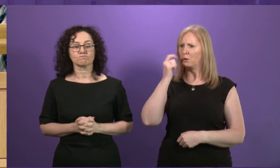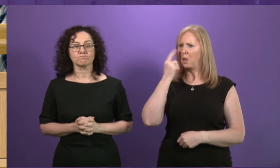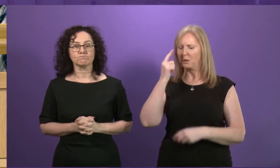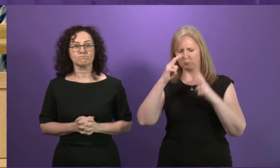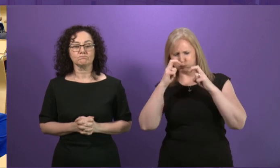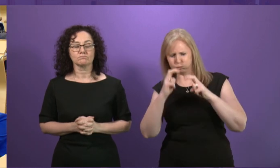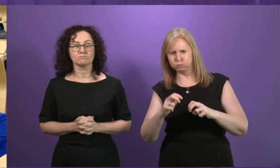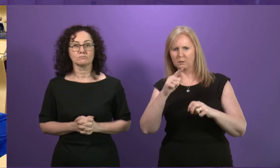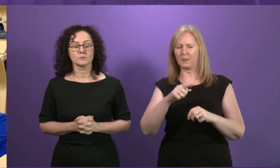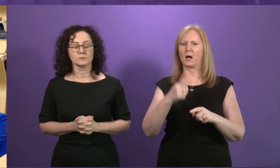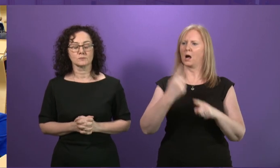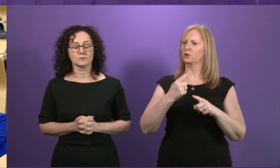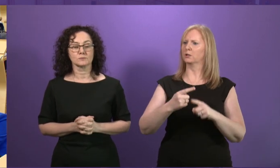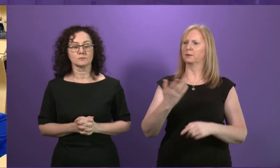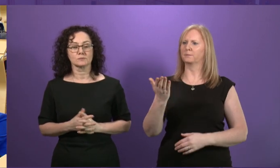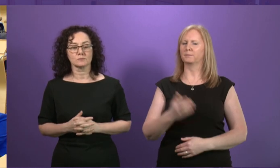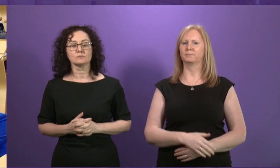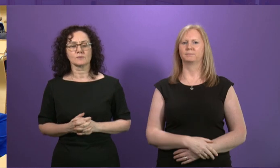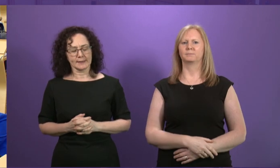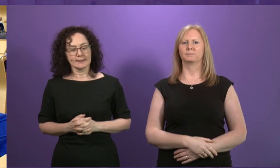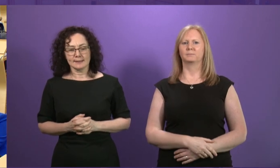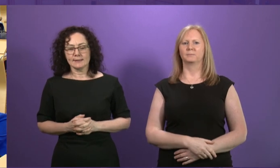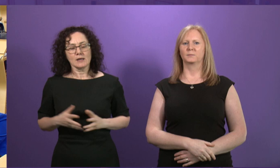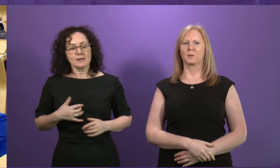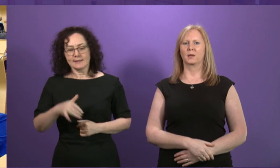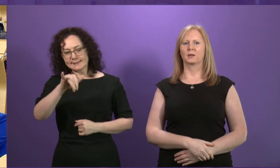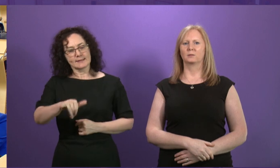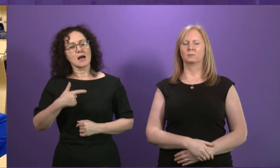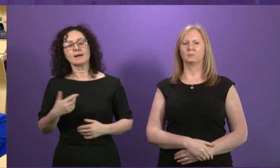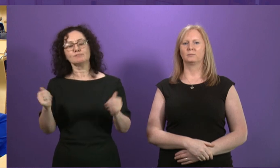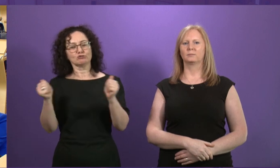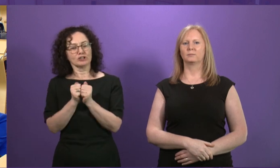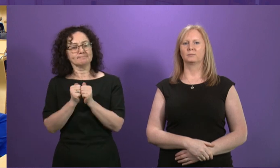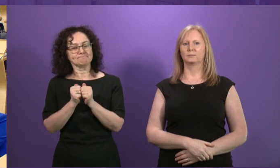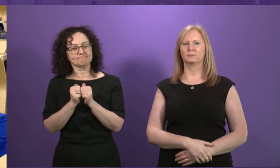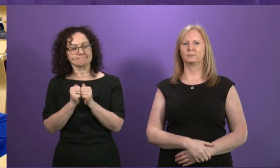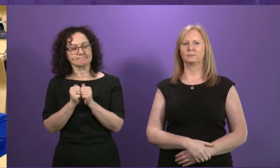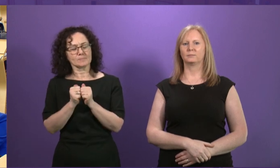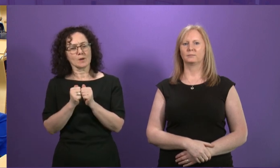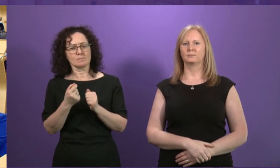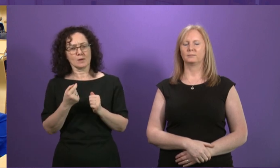The First Minister (Nicola Sturgeon): I agree that what the member has narrated